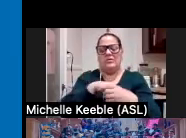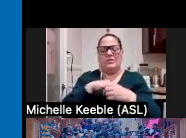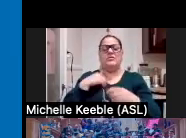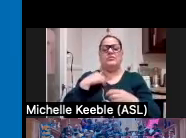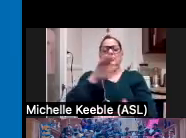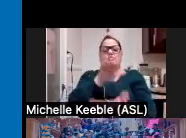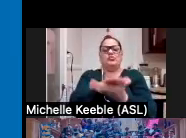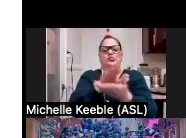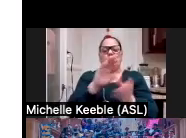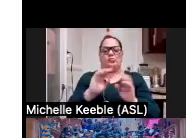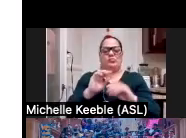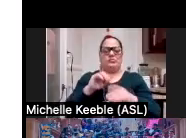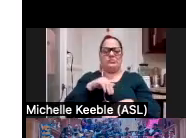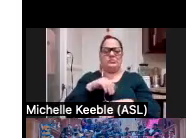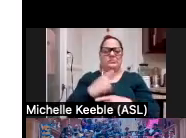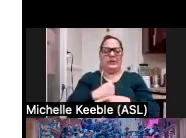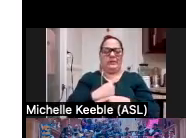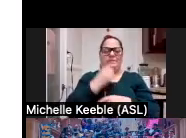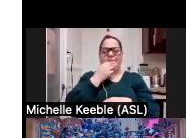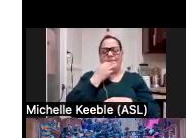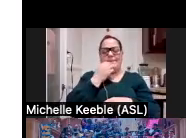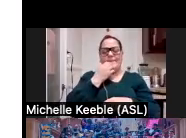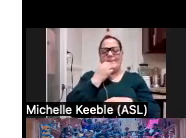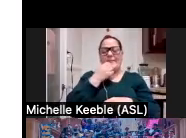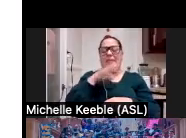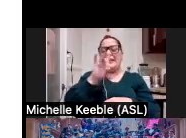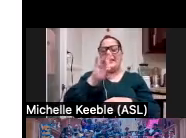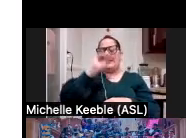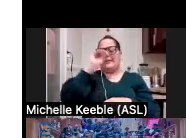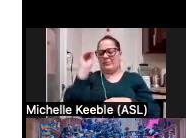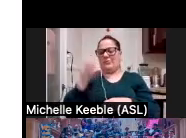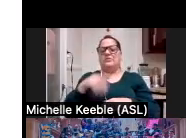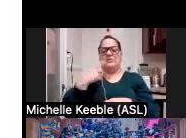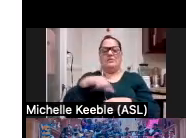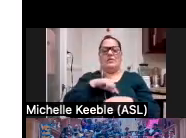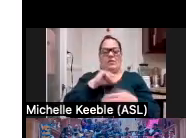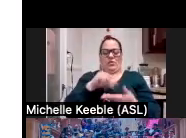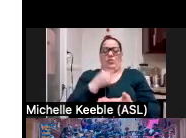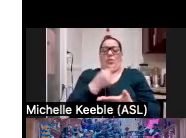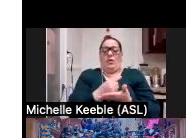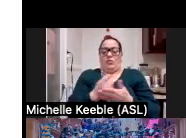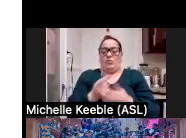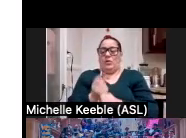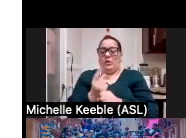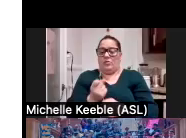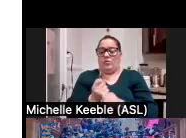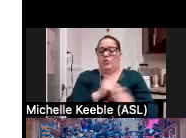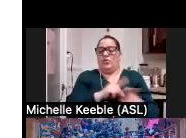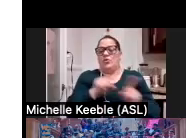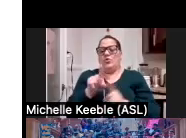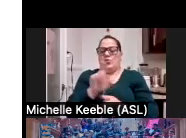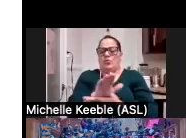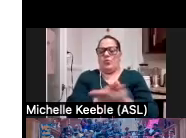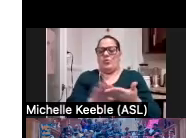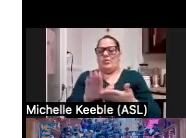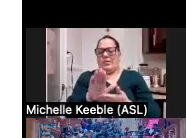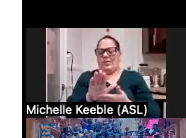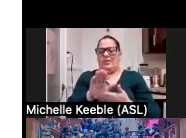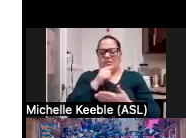day. 90% of our graduates, I'm I'm proud to say, annually go on to college and pursue their dreams.